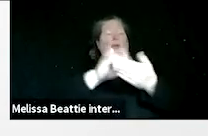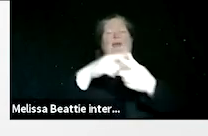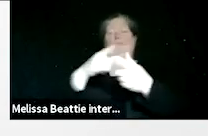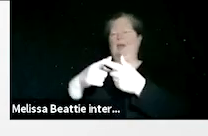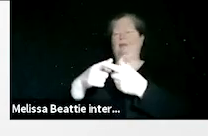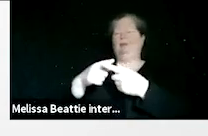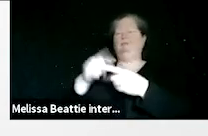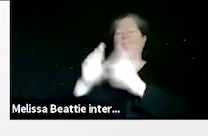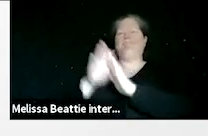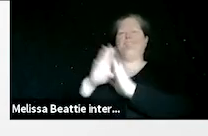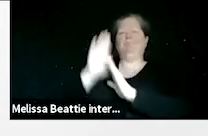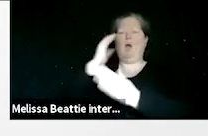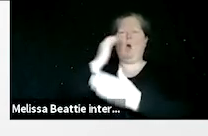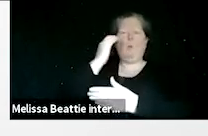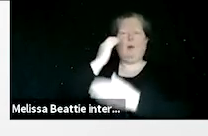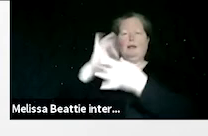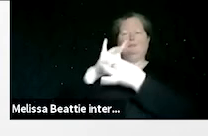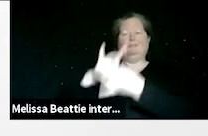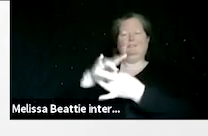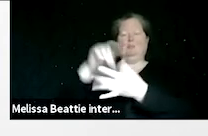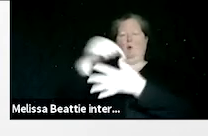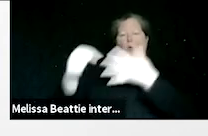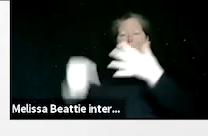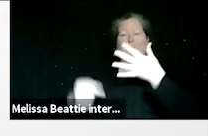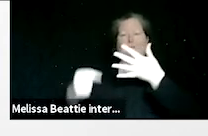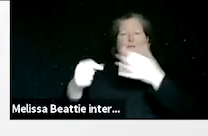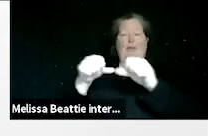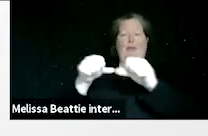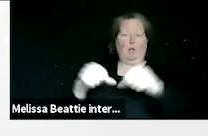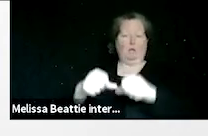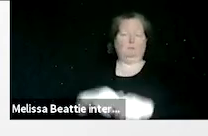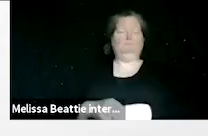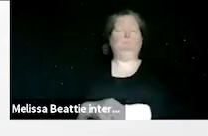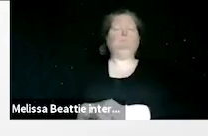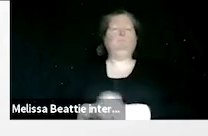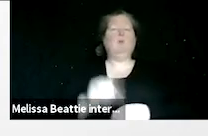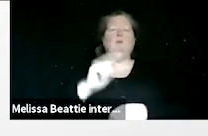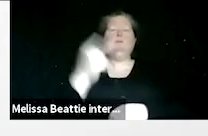Ben Woelk: The thing that always surprises me is that how much the threat.